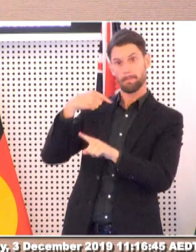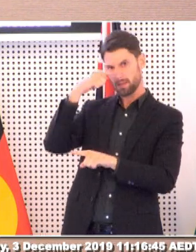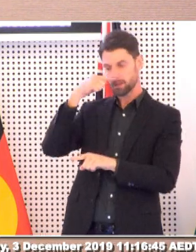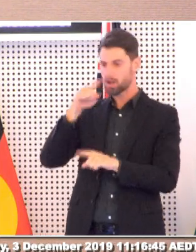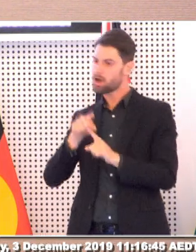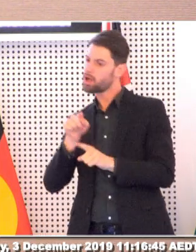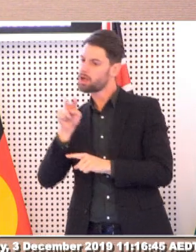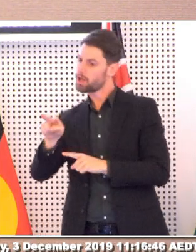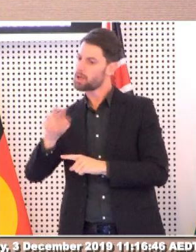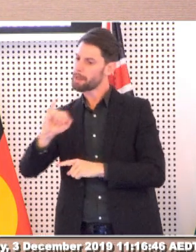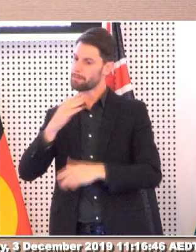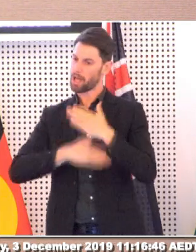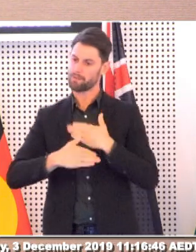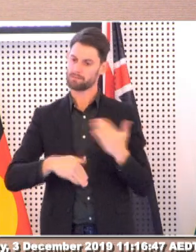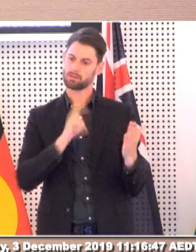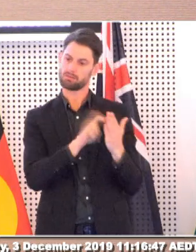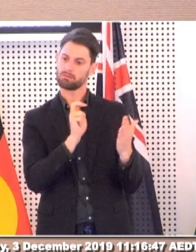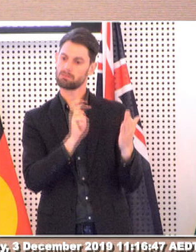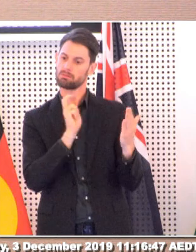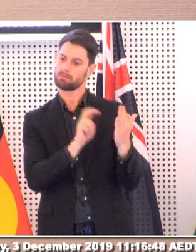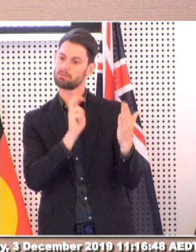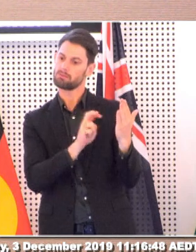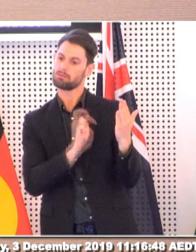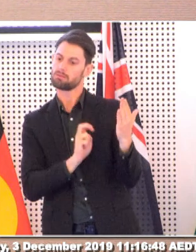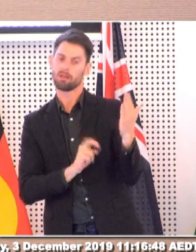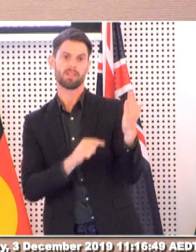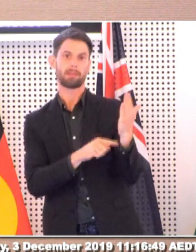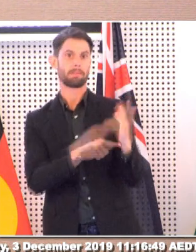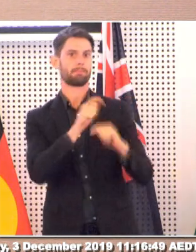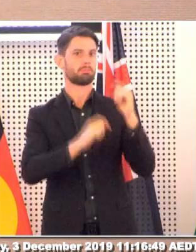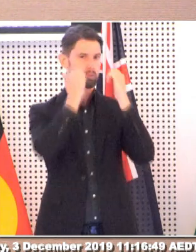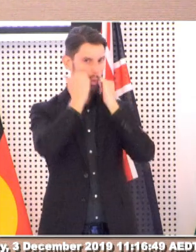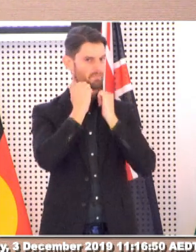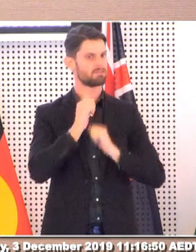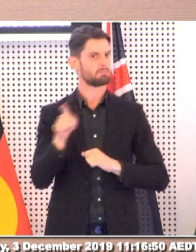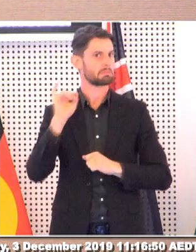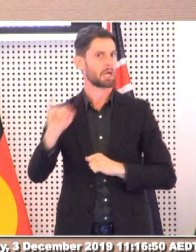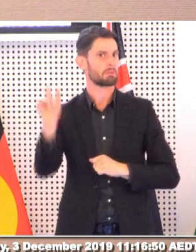something more than just frustration with an unpalatable situation.